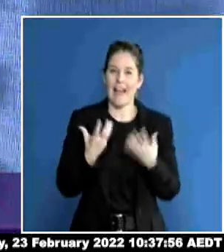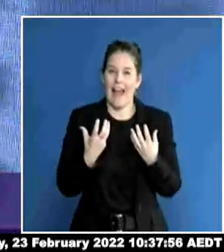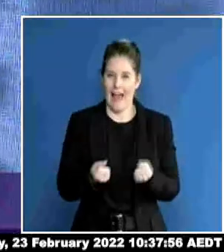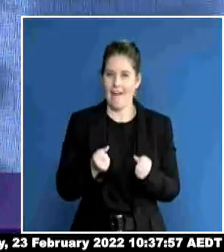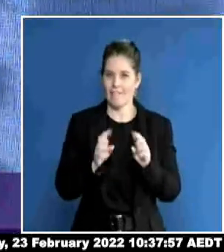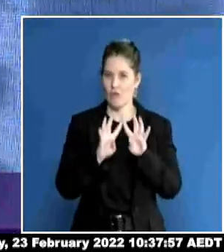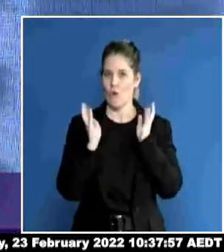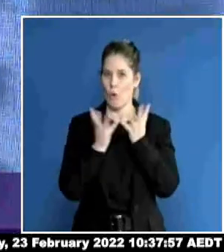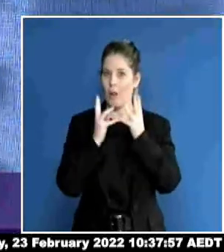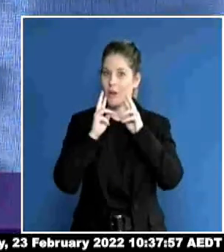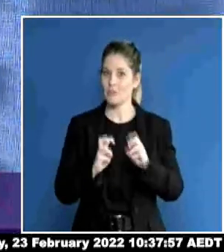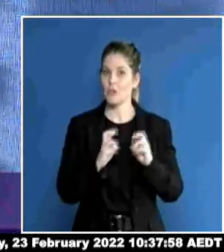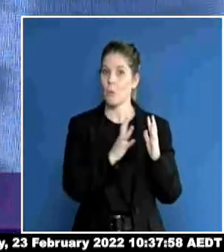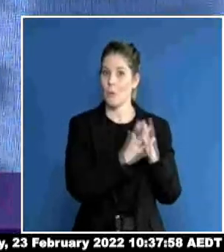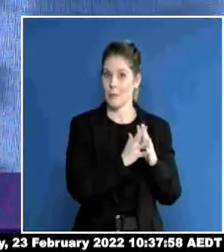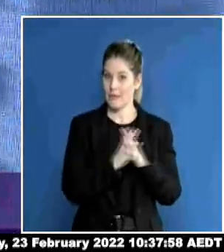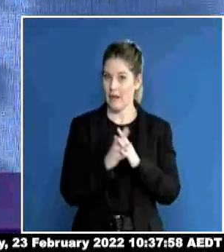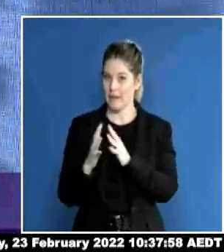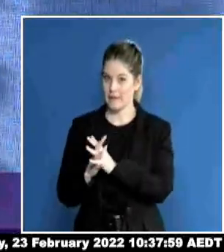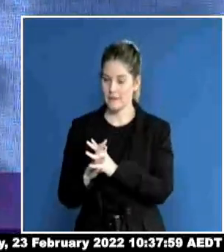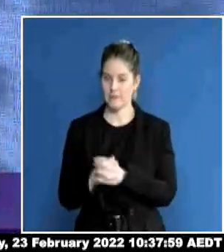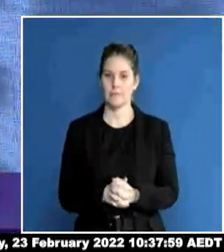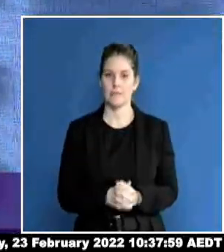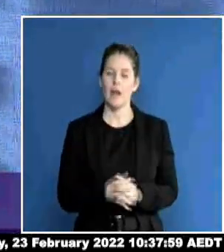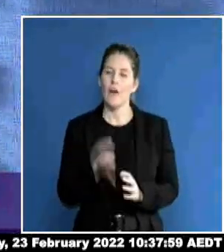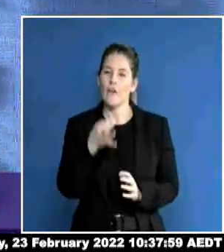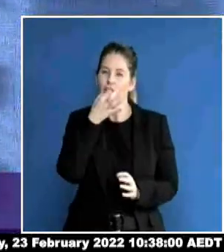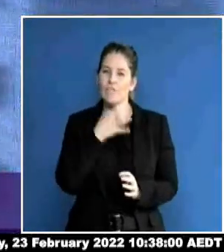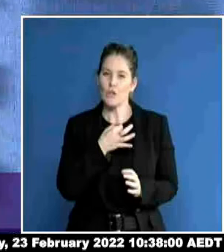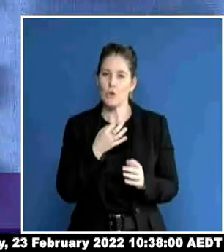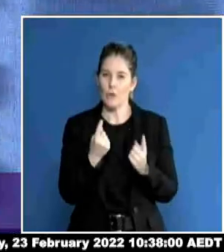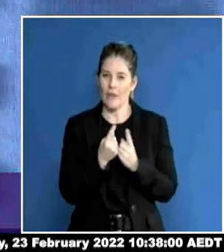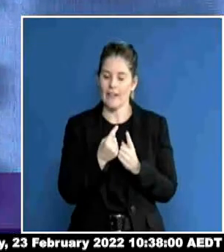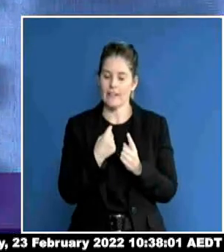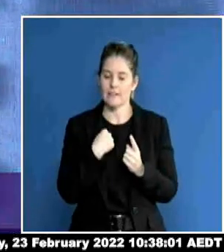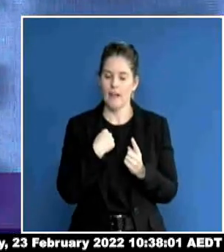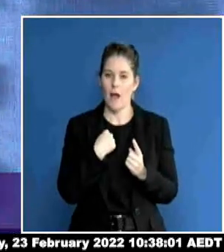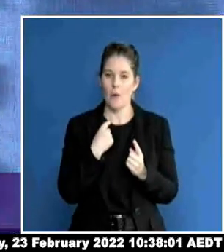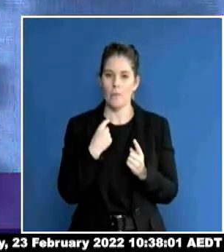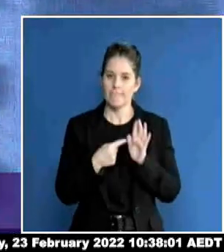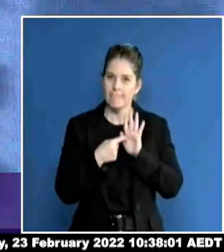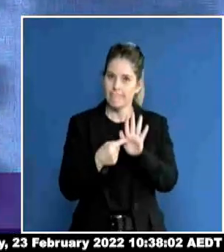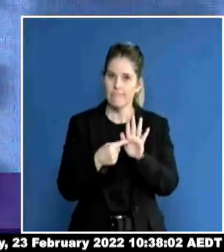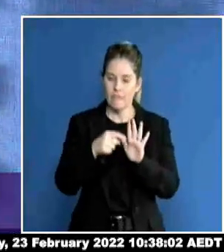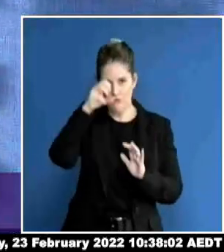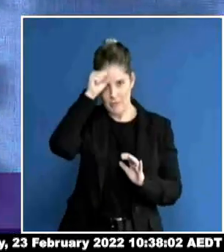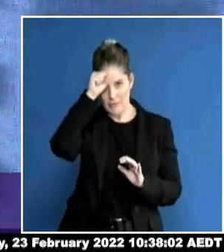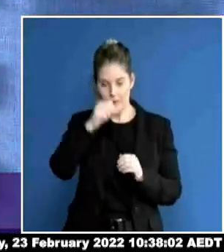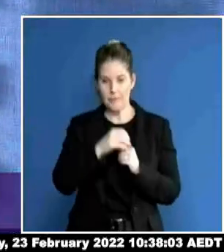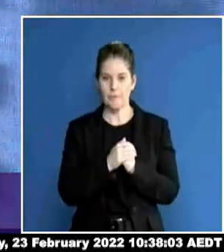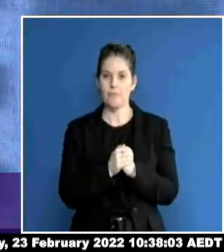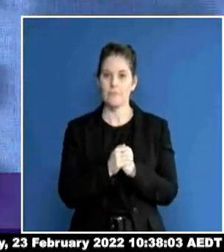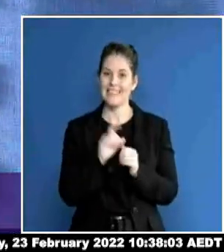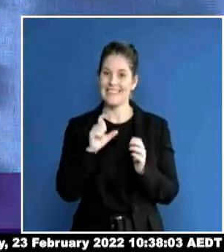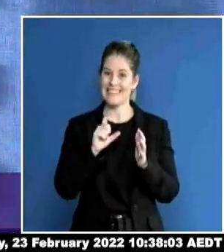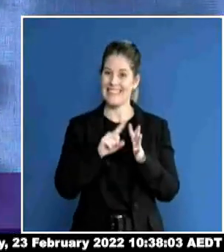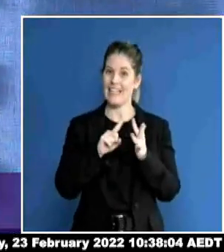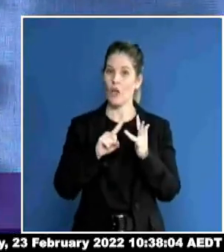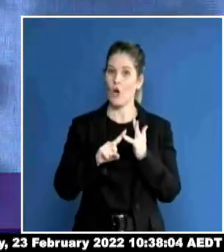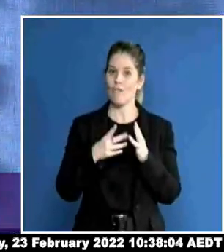Ms Catherine McAlpine, the CEO of Inclusion Australia, representing people with intellectual disability said: